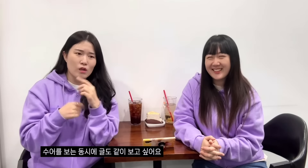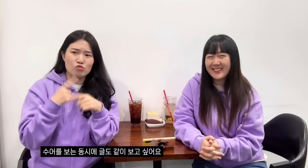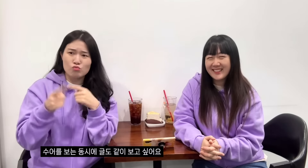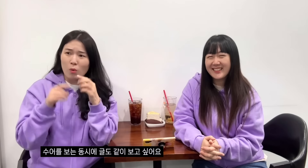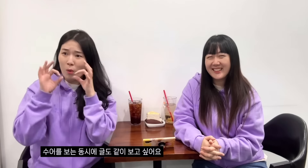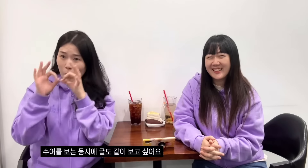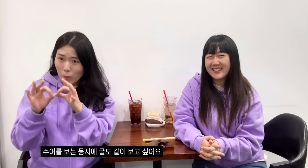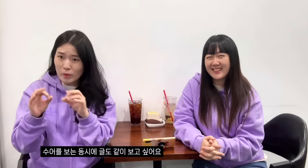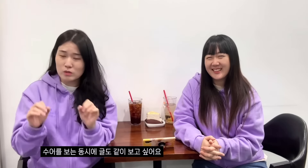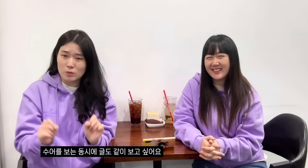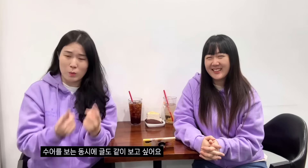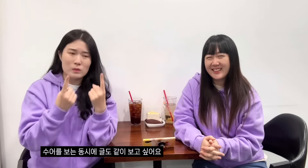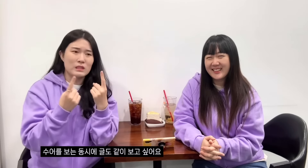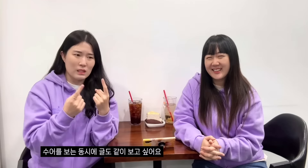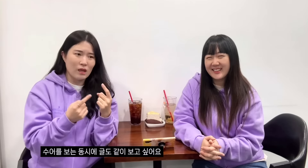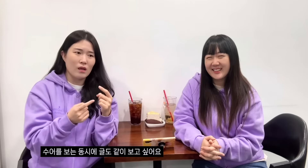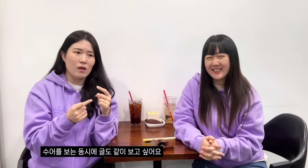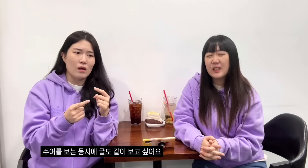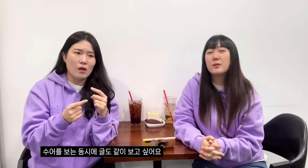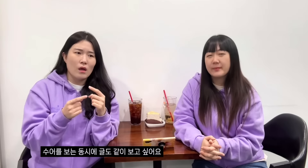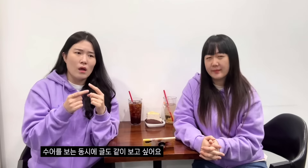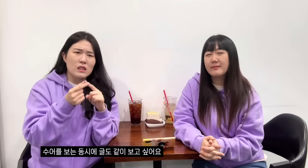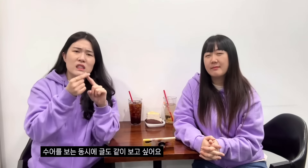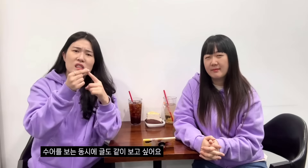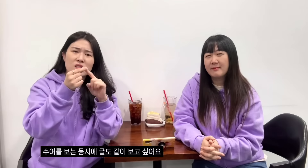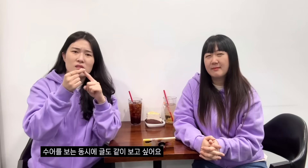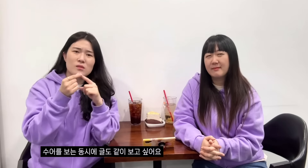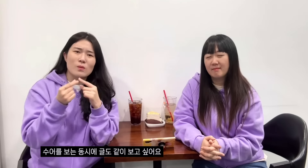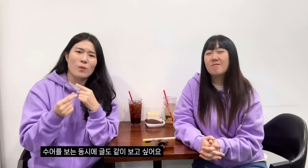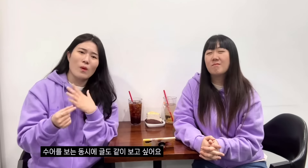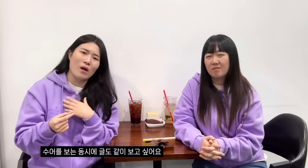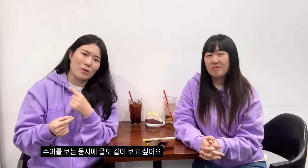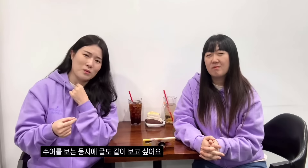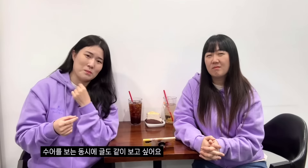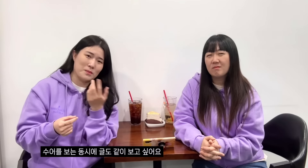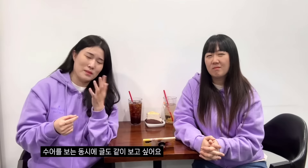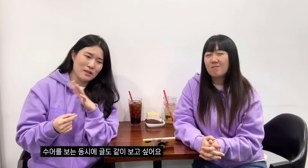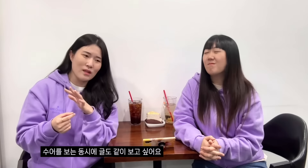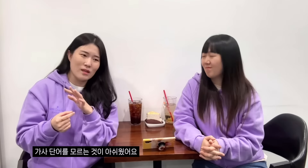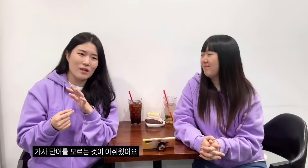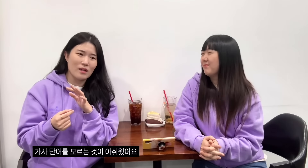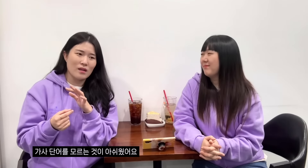I want to see sign language and lyrics at the same time